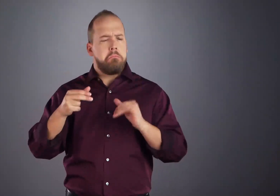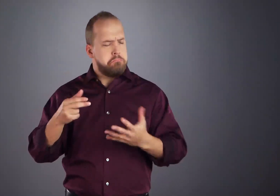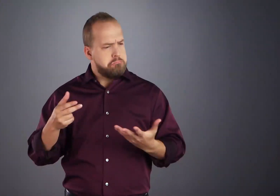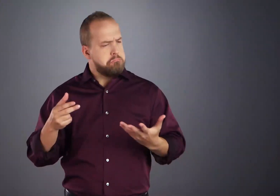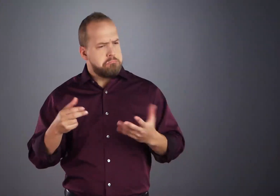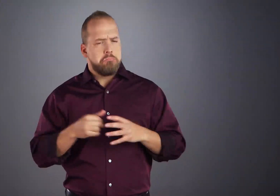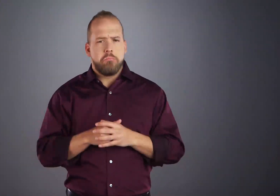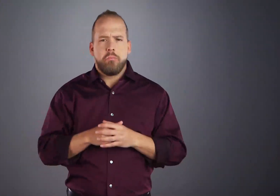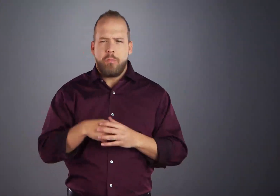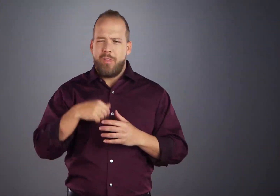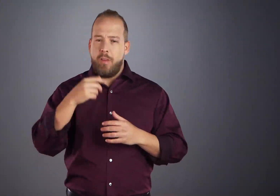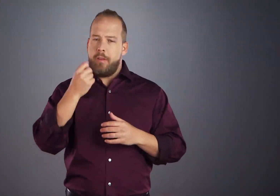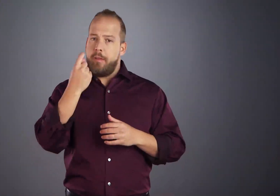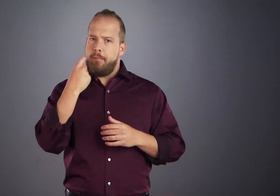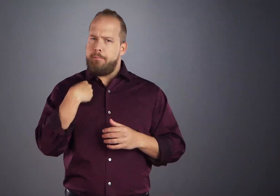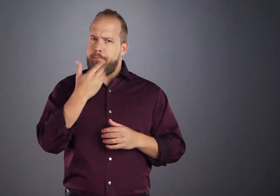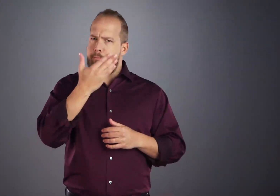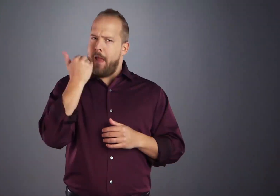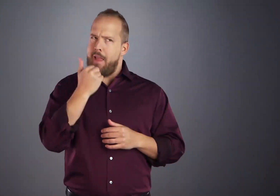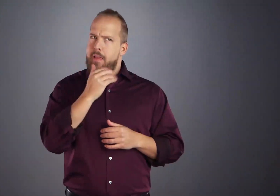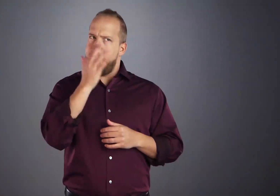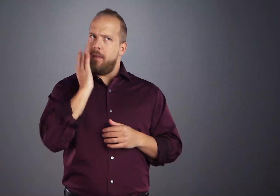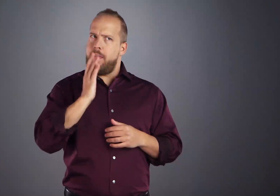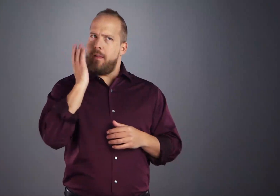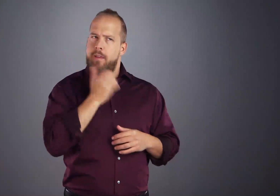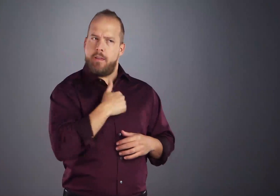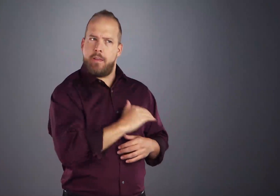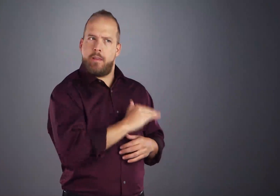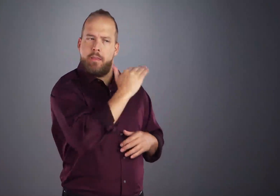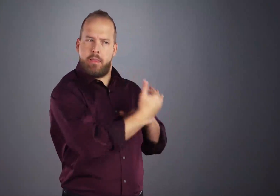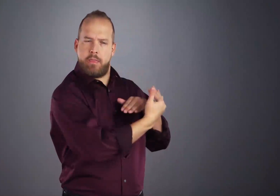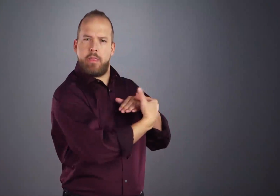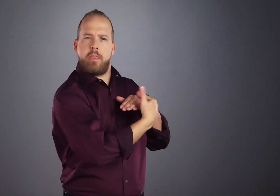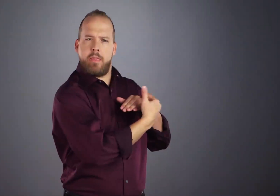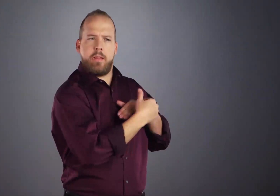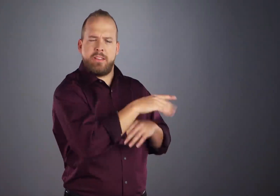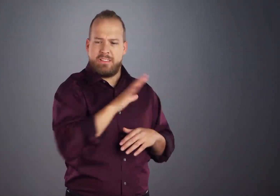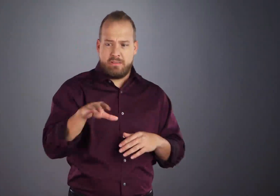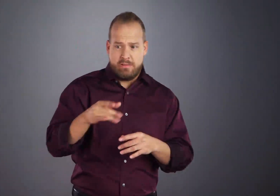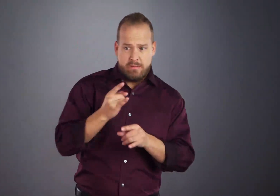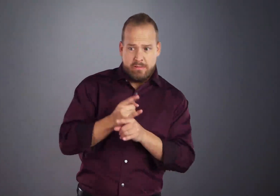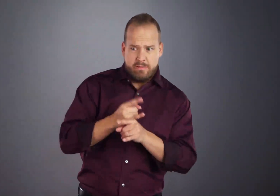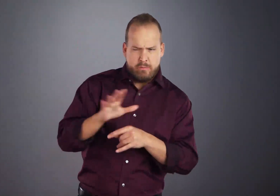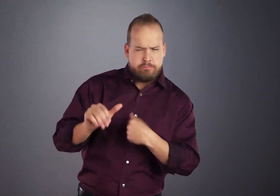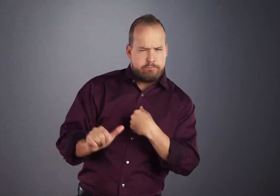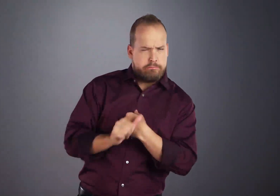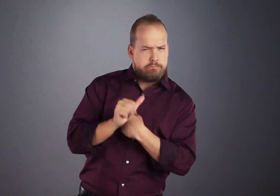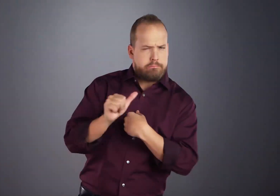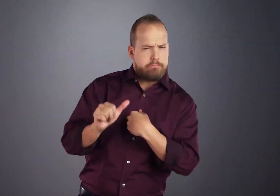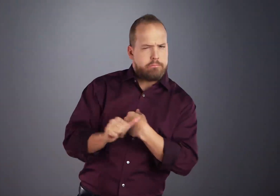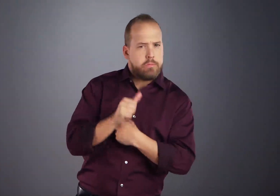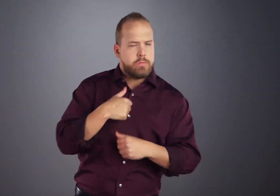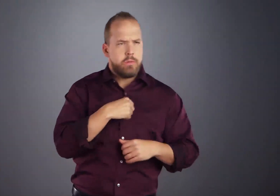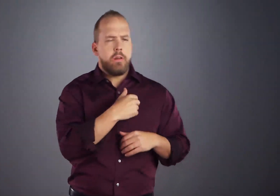I forgot the strong warnings and the prejudices of my people concerning drink.